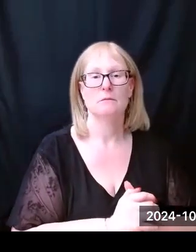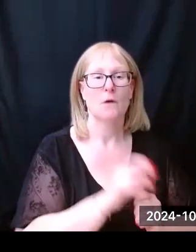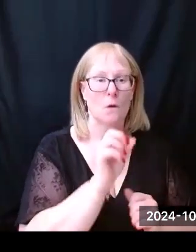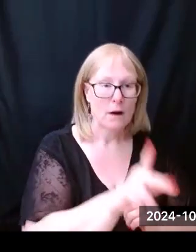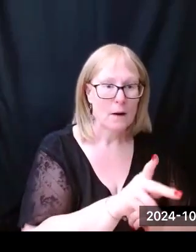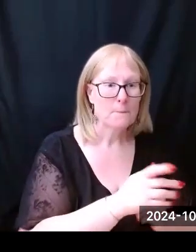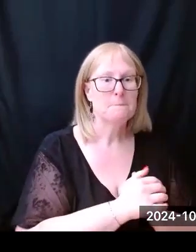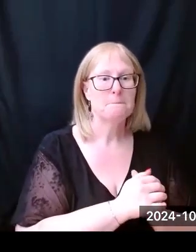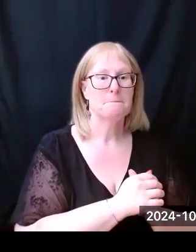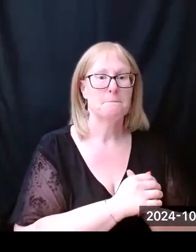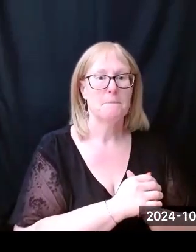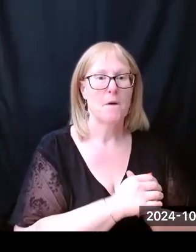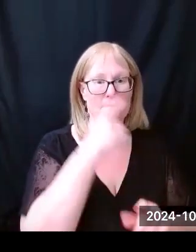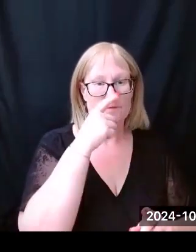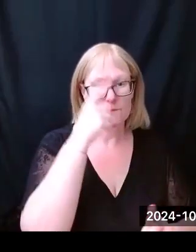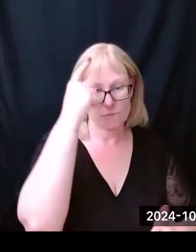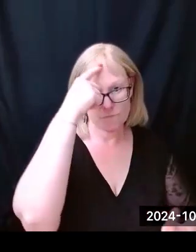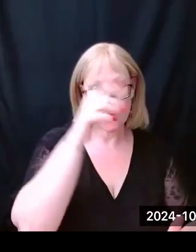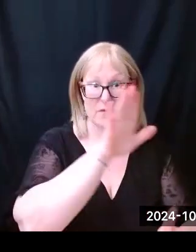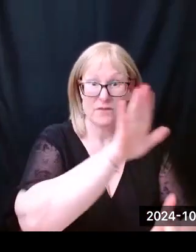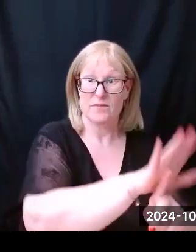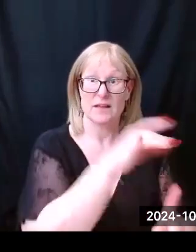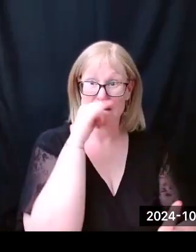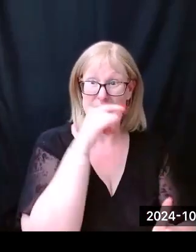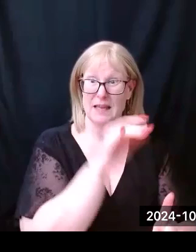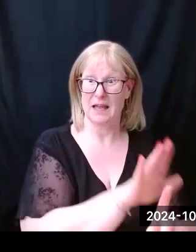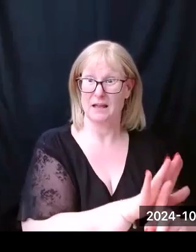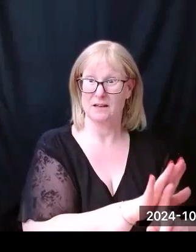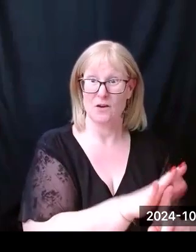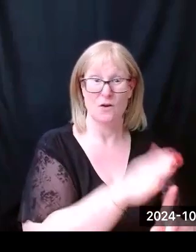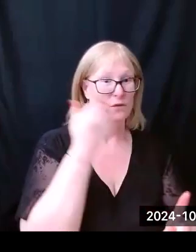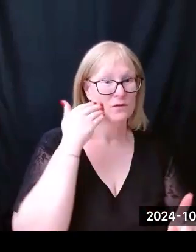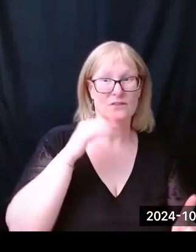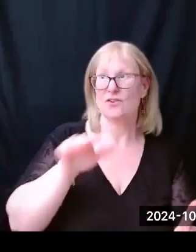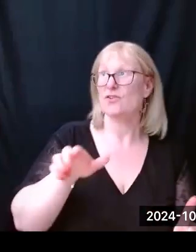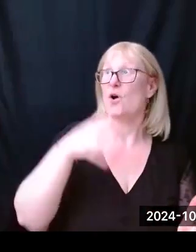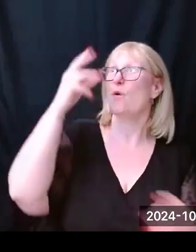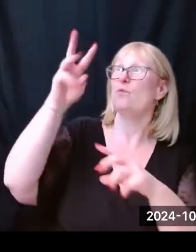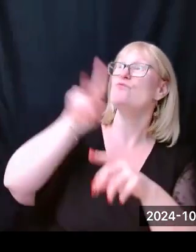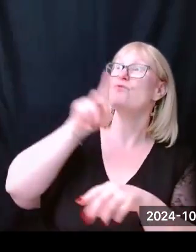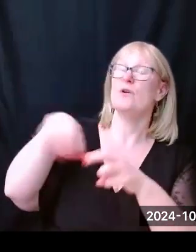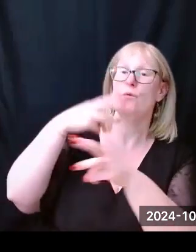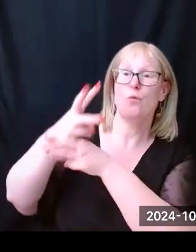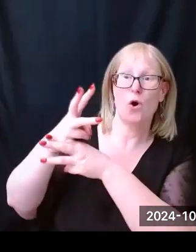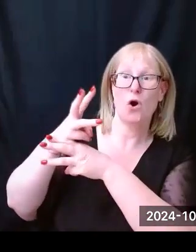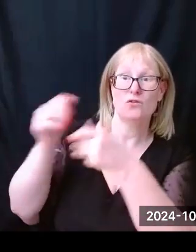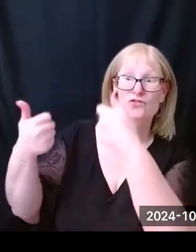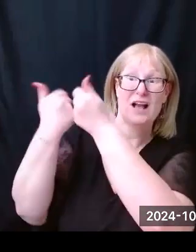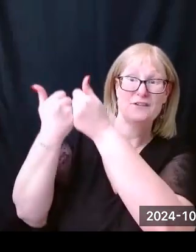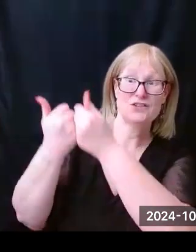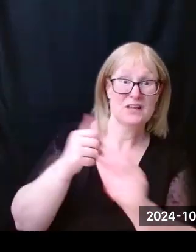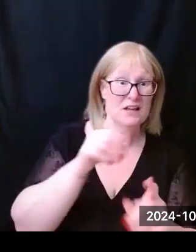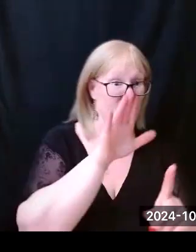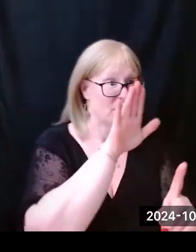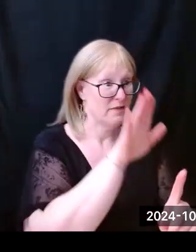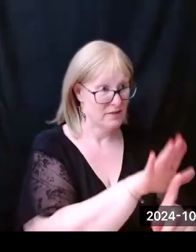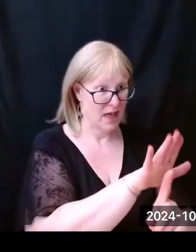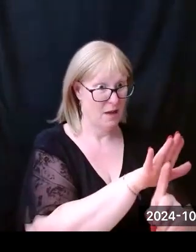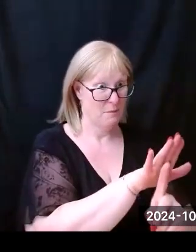child, who otherwise doesn't know the challenges of the world yet. This is an Oscar winning moment because that's the biggest struggle they've encountered yet.